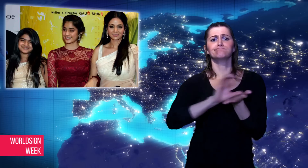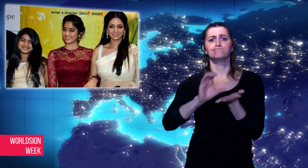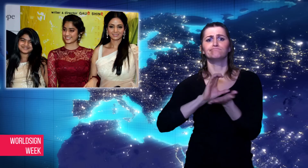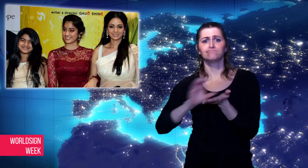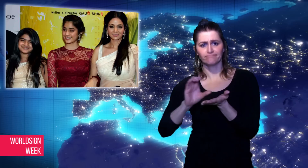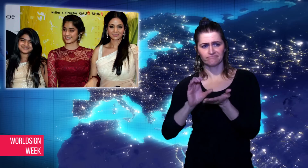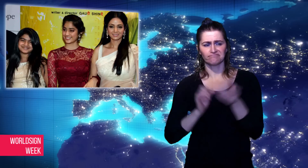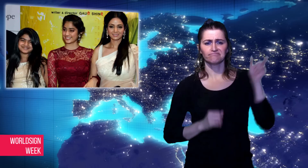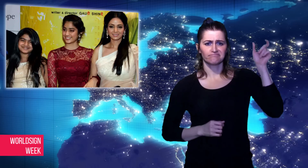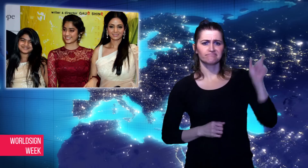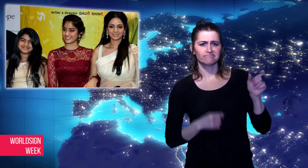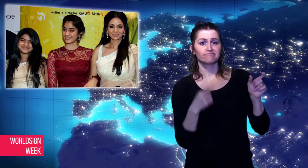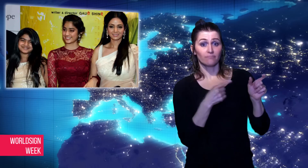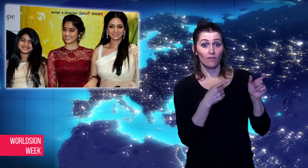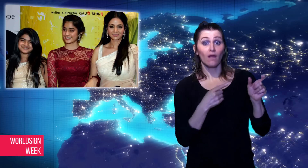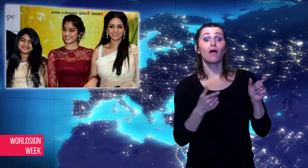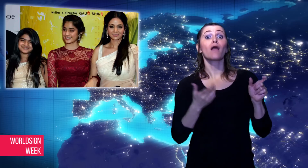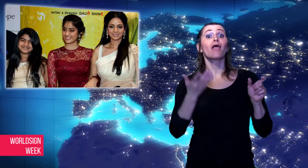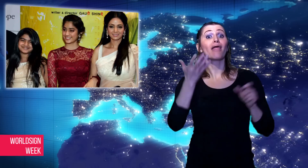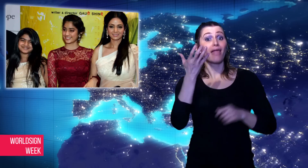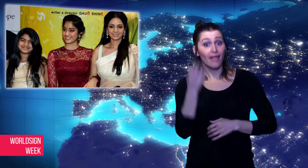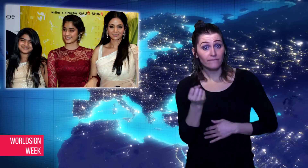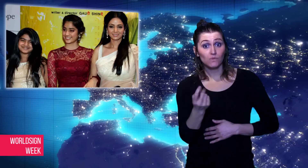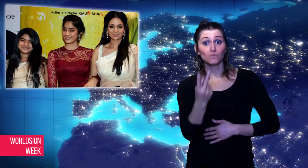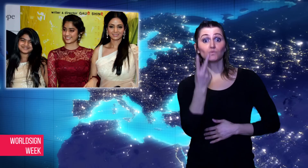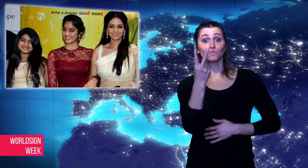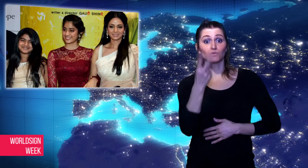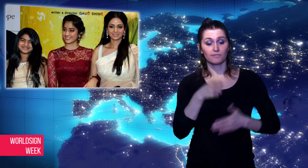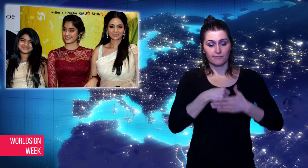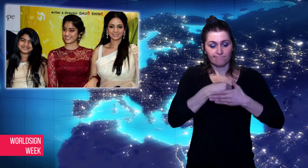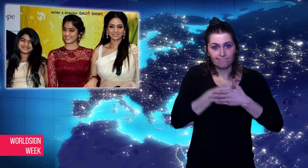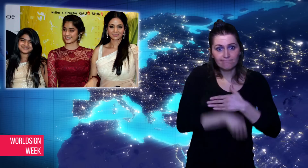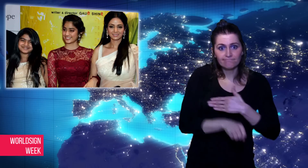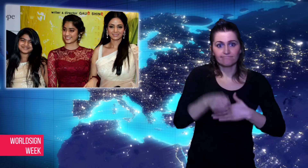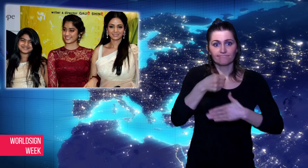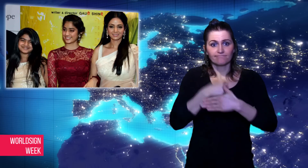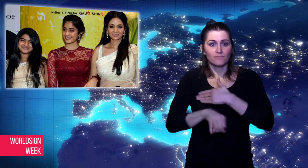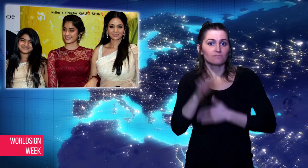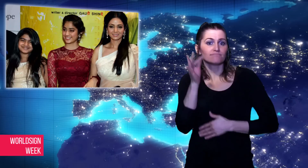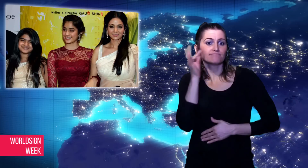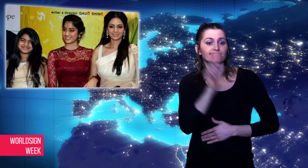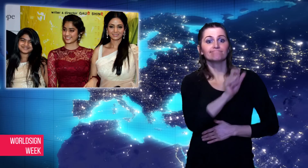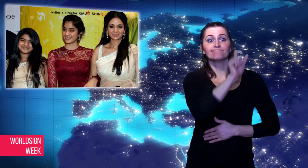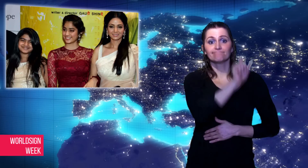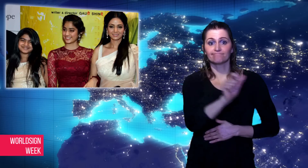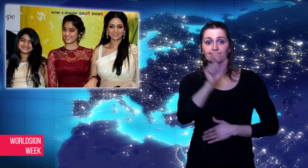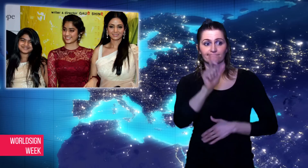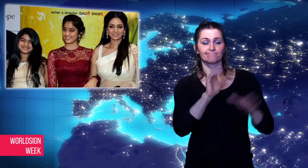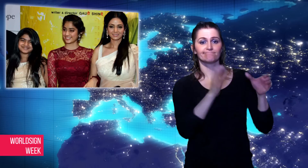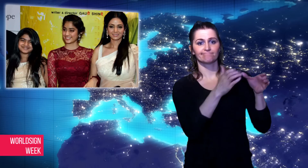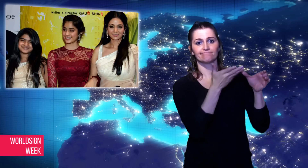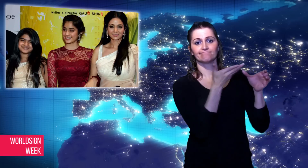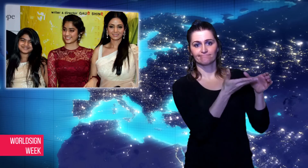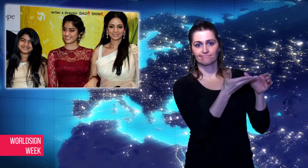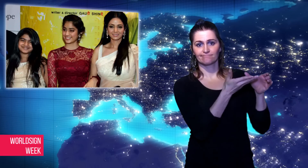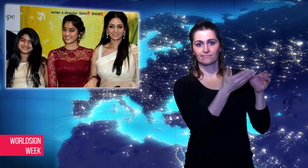Boney Kapoor, a well-known Bollywood